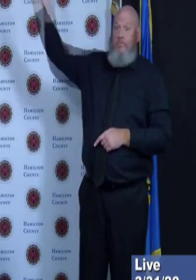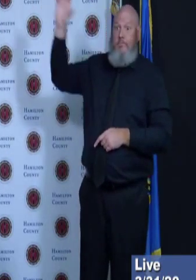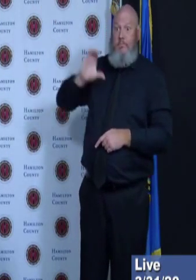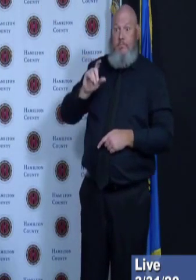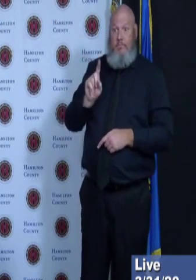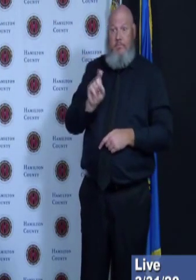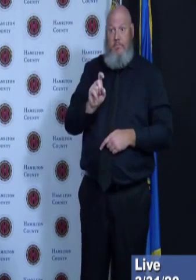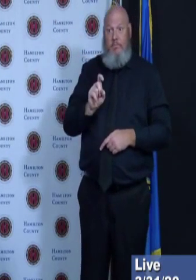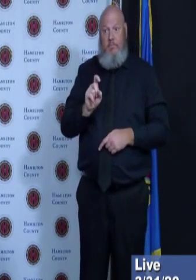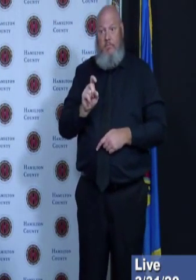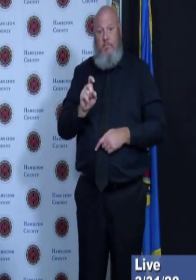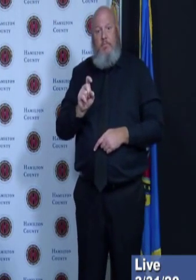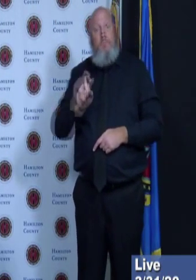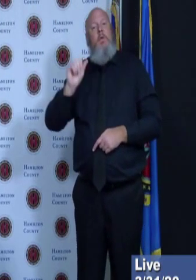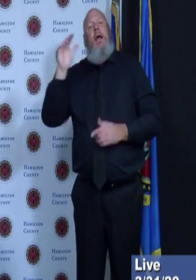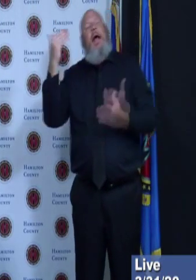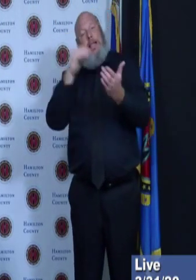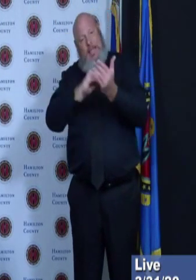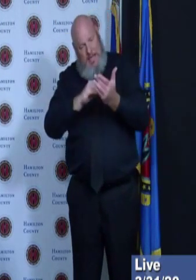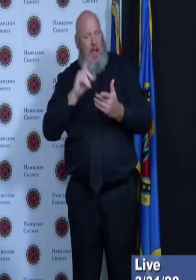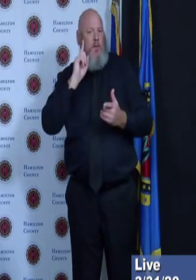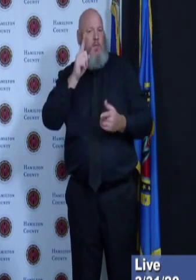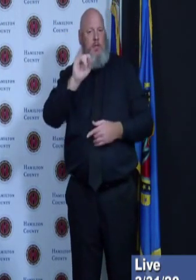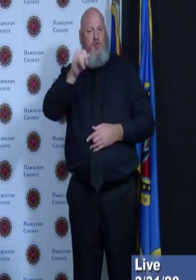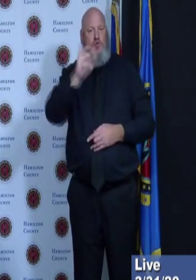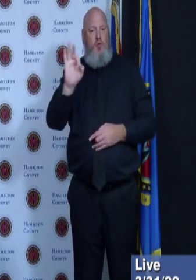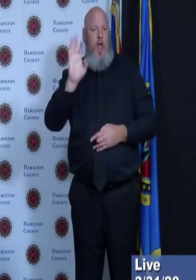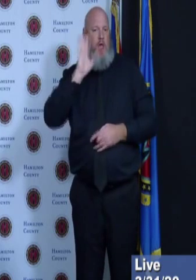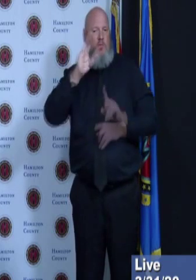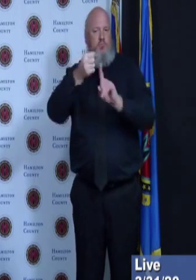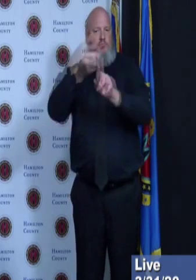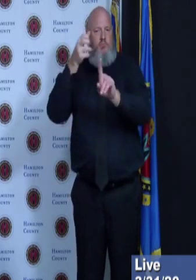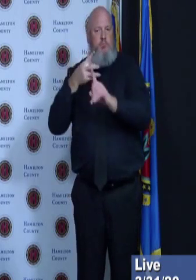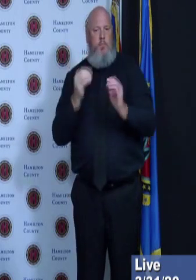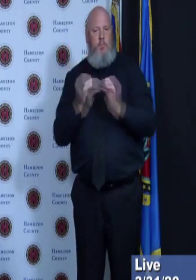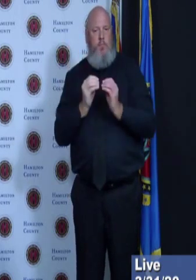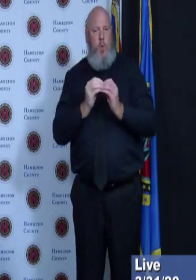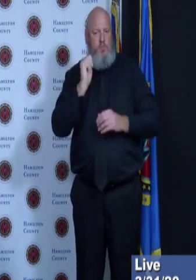understanding is that we are getting some additional funding but from what we